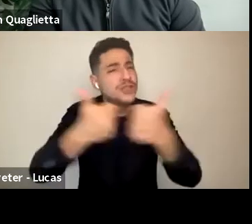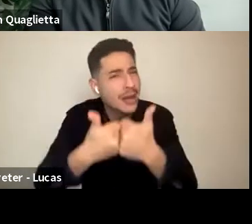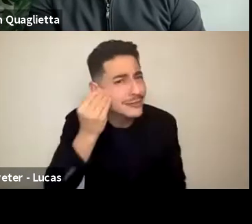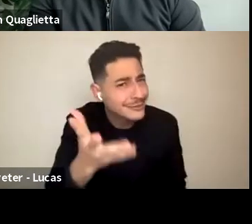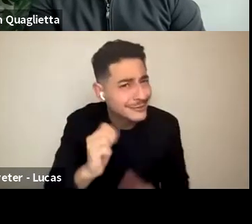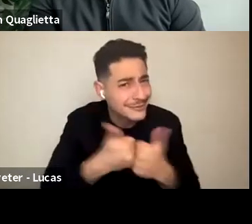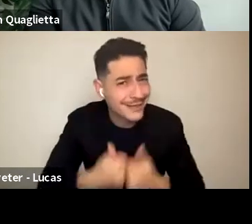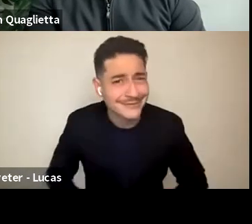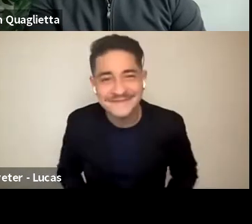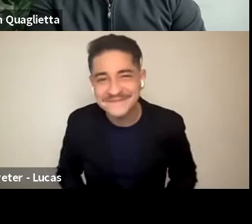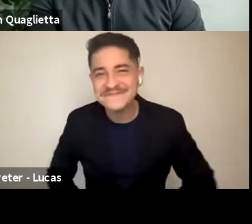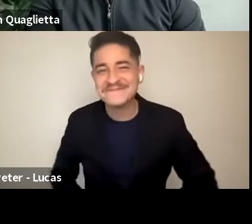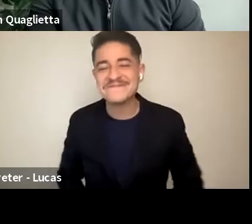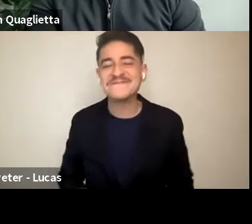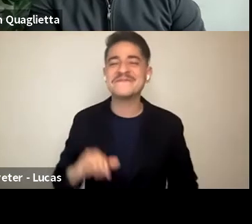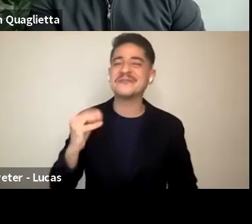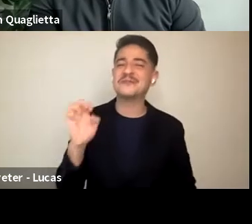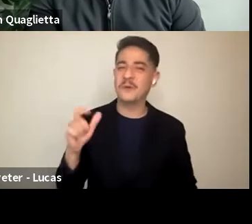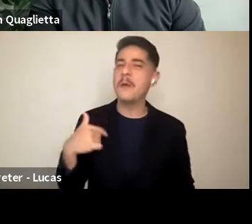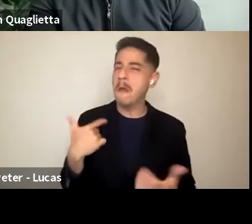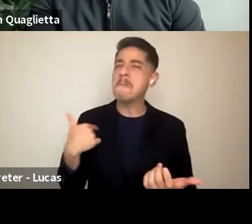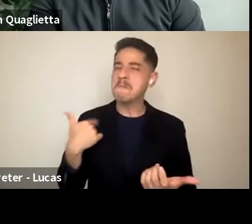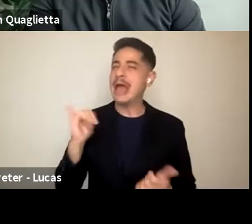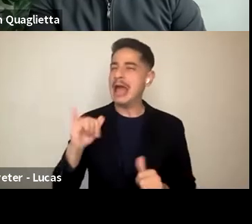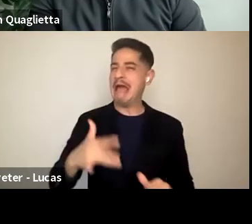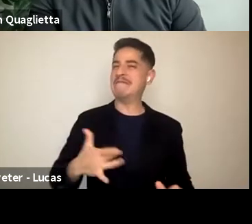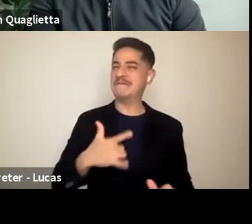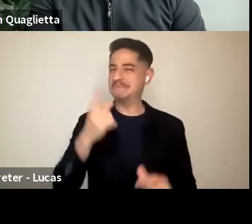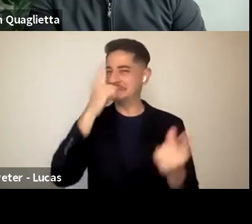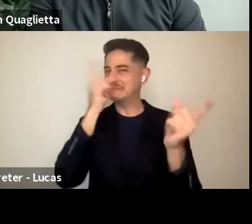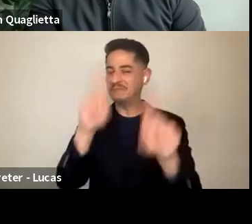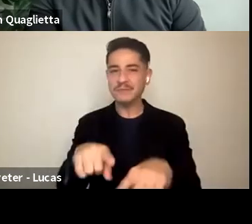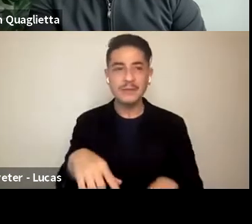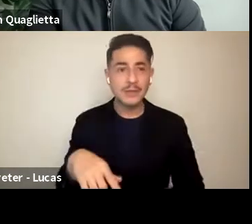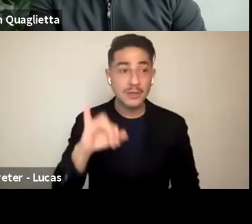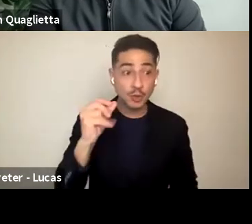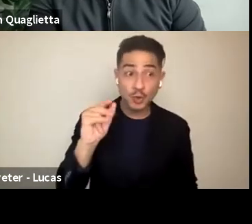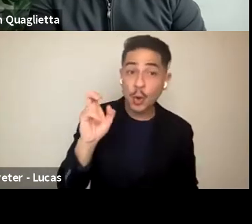So now, Jordan and Eric, would you like to rip off of what you heard anything that you want to add there?